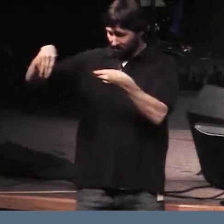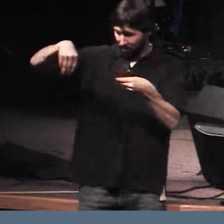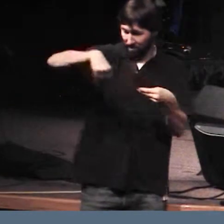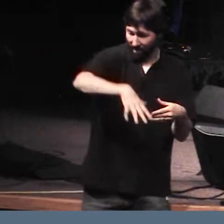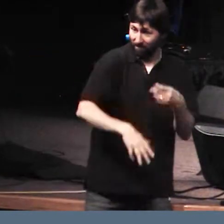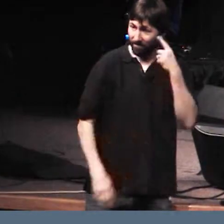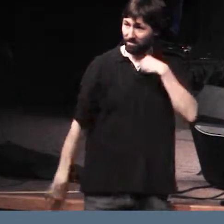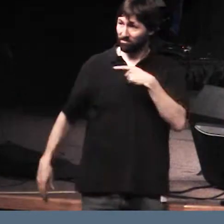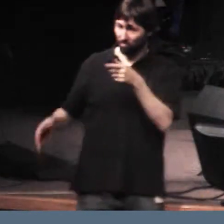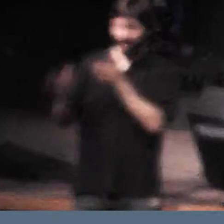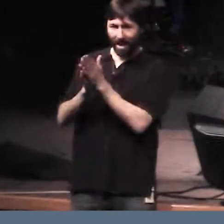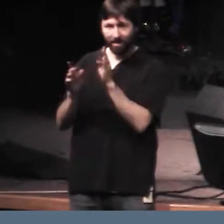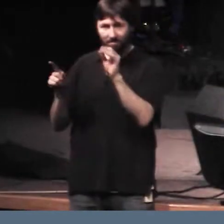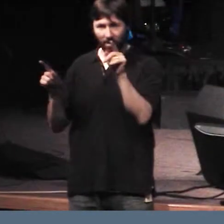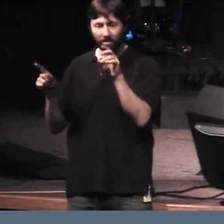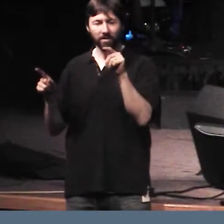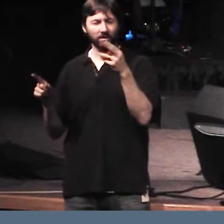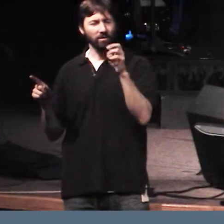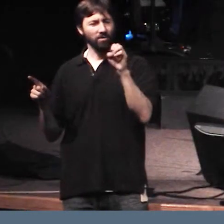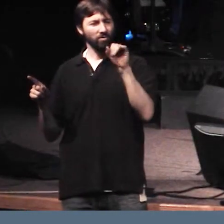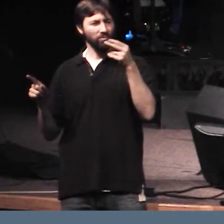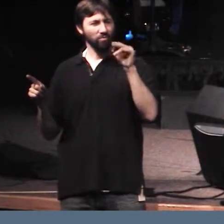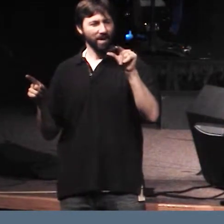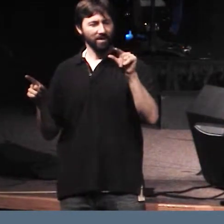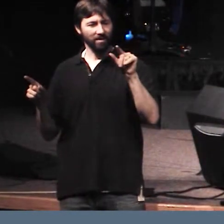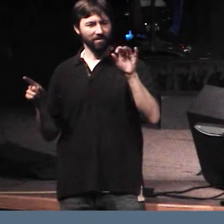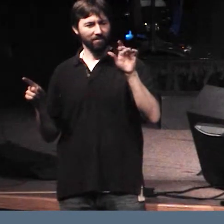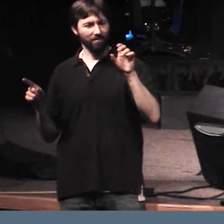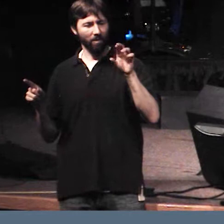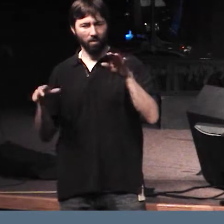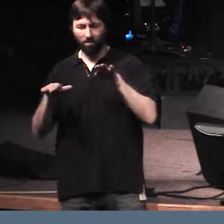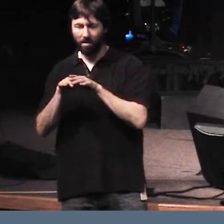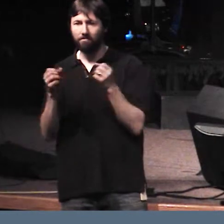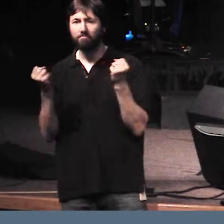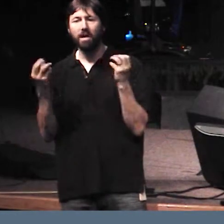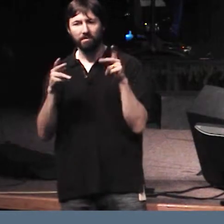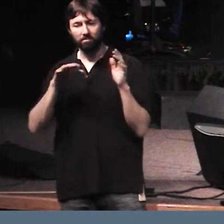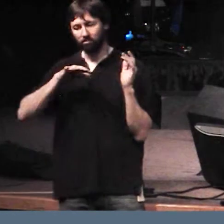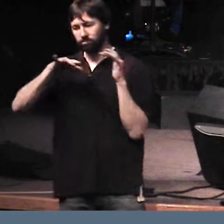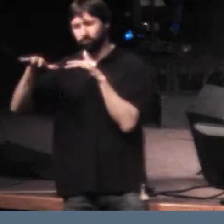but let me explain what's going on the threshing floor is a a community place lots and lots of people come and you go to the